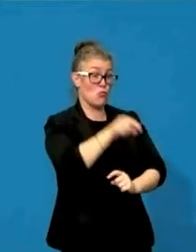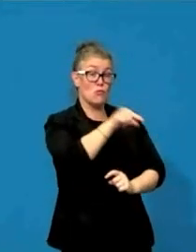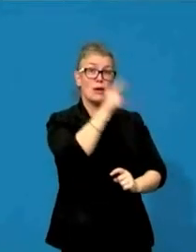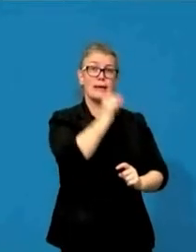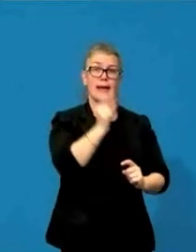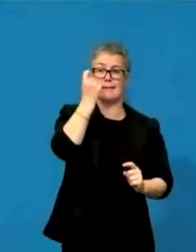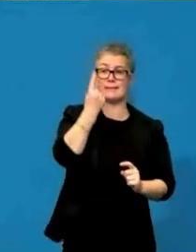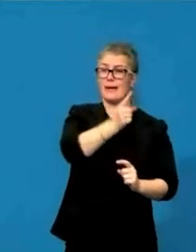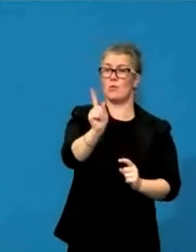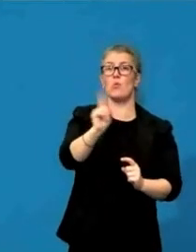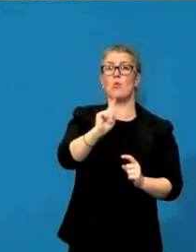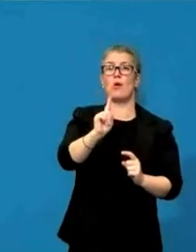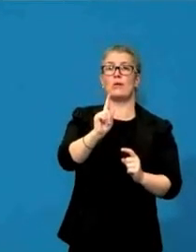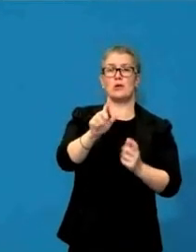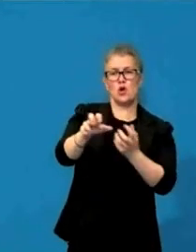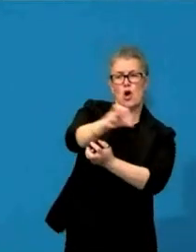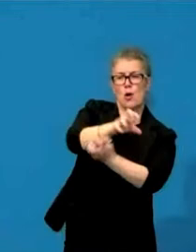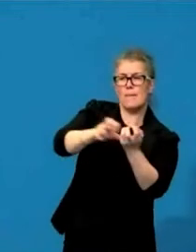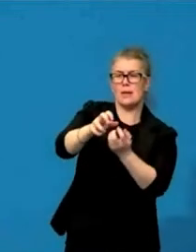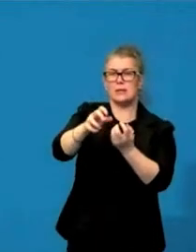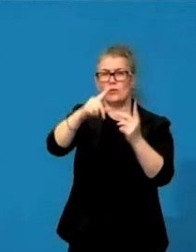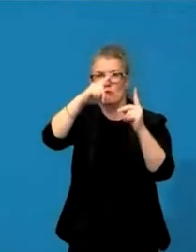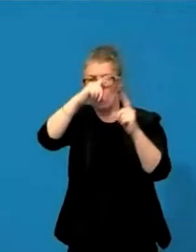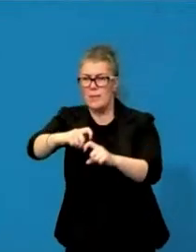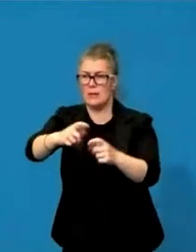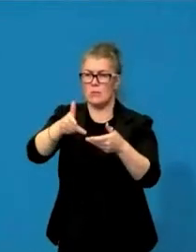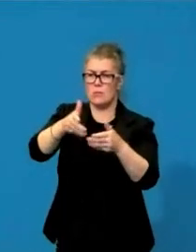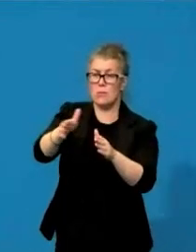dealing with and to be able to work with those groups to keep them together.